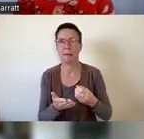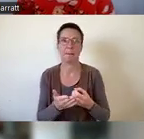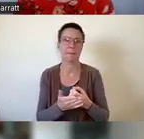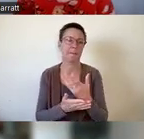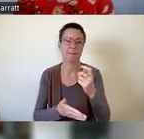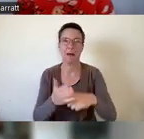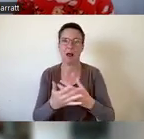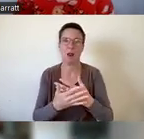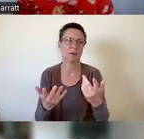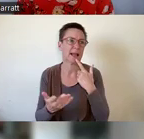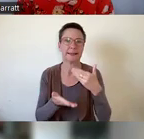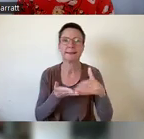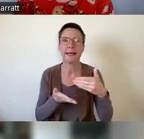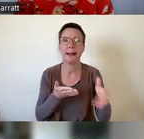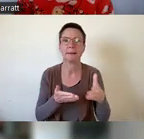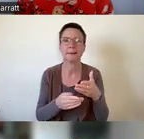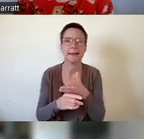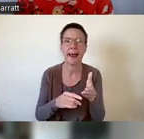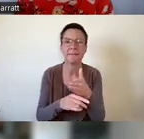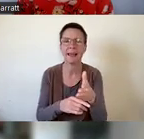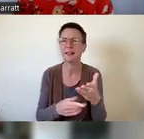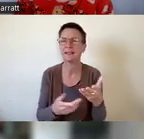for example. It depends on if it's going to be useful for you.